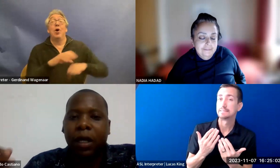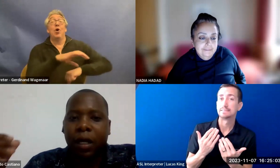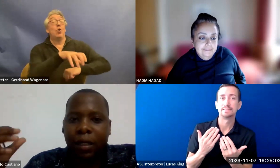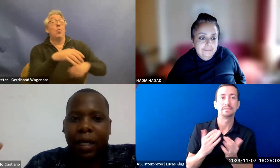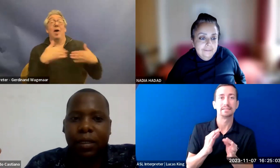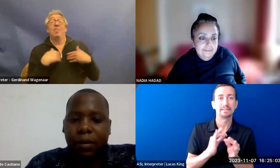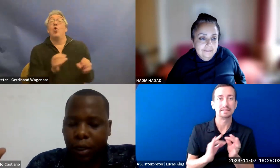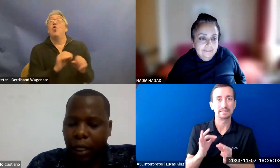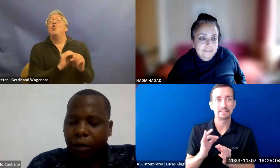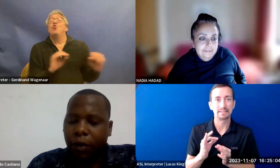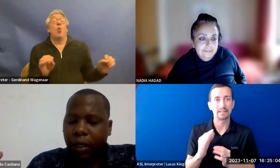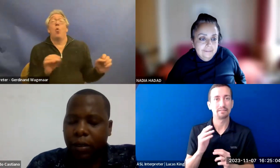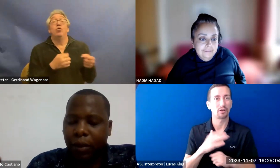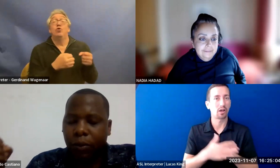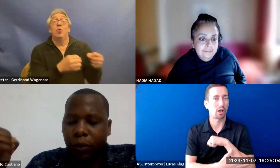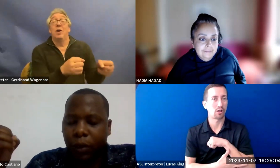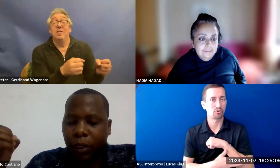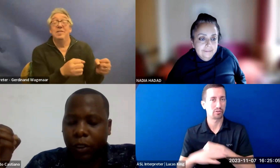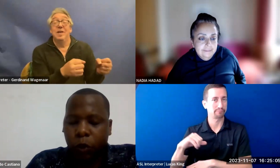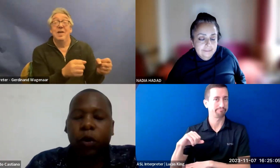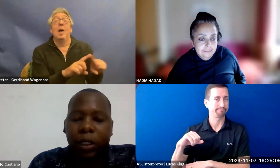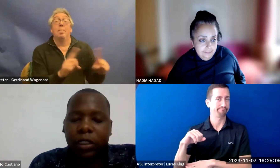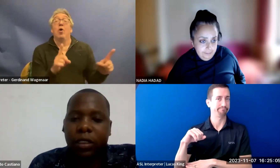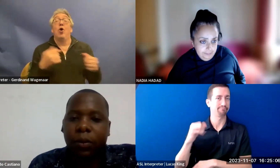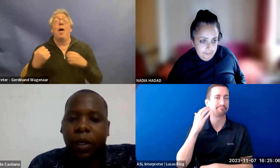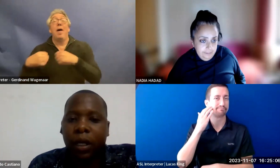but that does have strong leadership